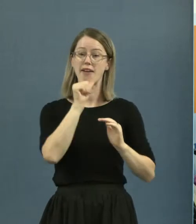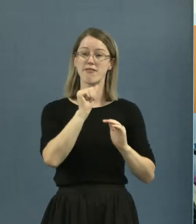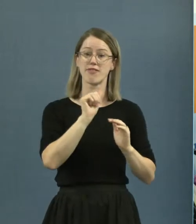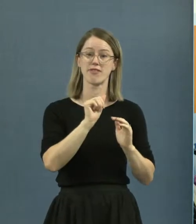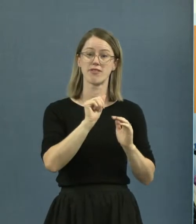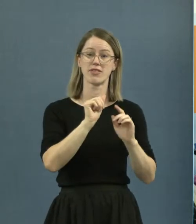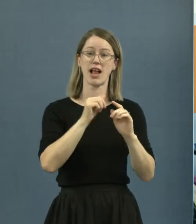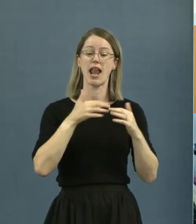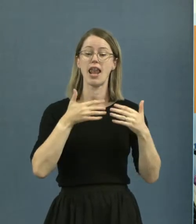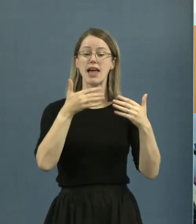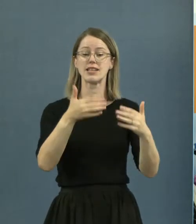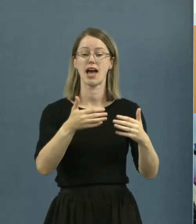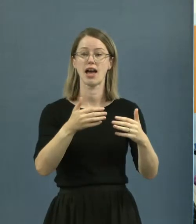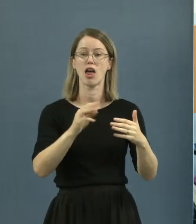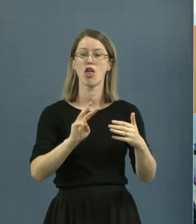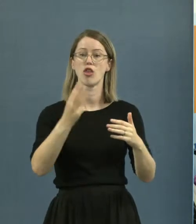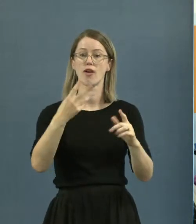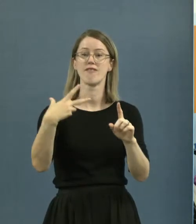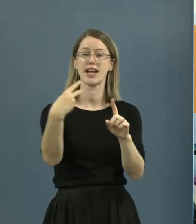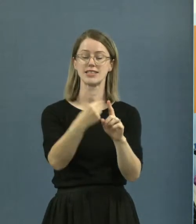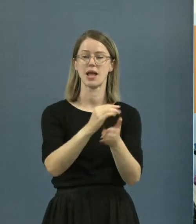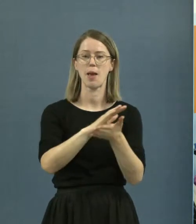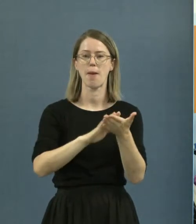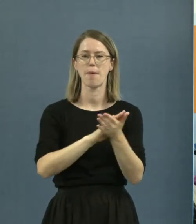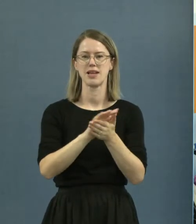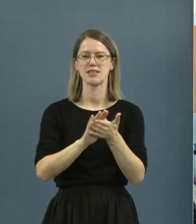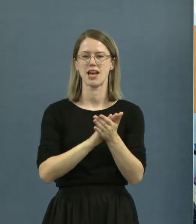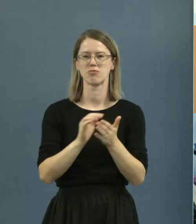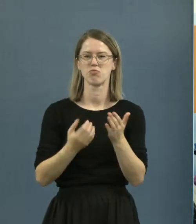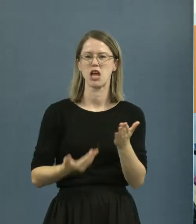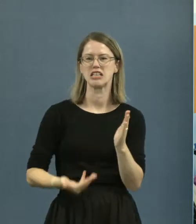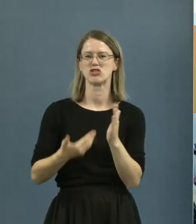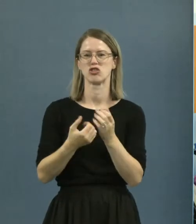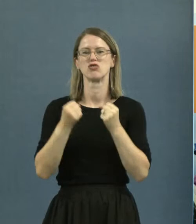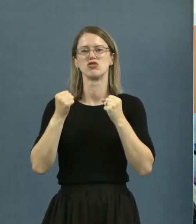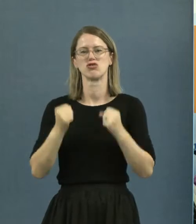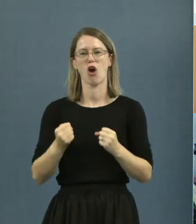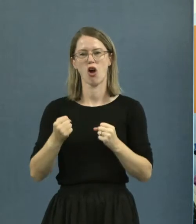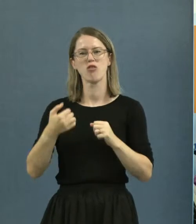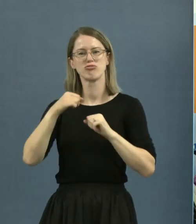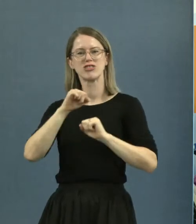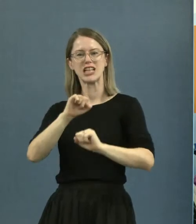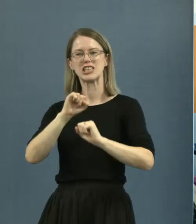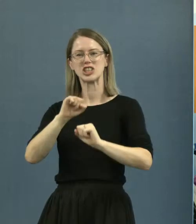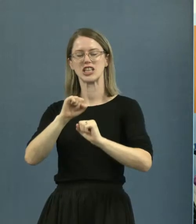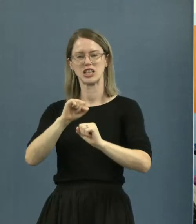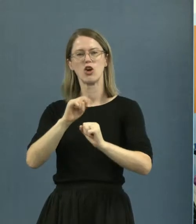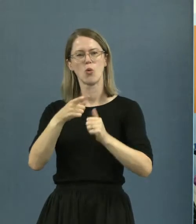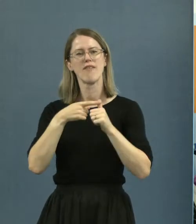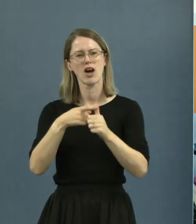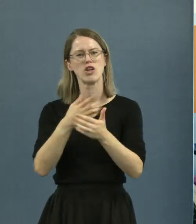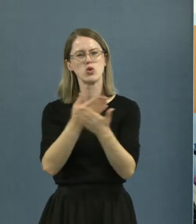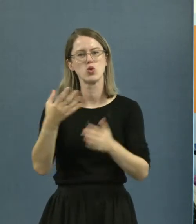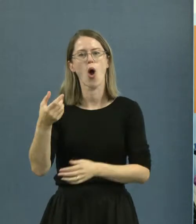your booster dose after three months, you get a superboost to your immune response, and so we